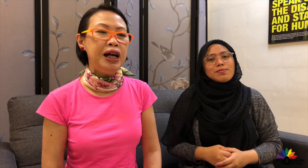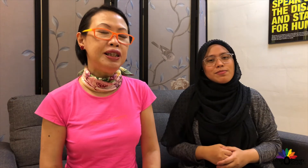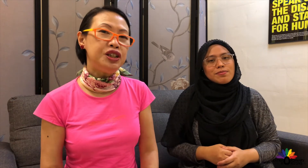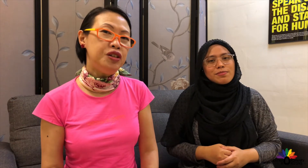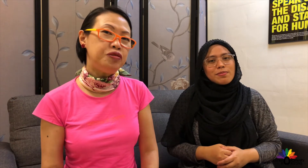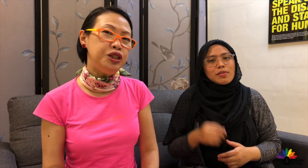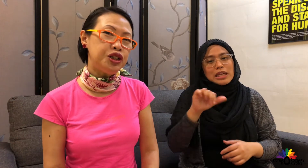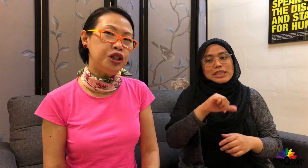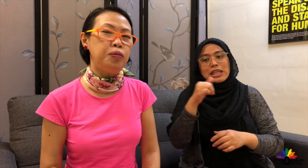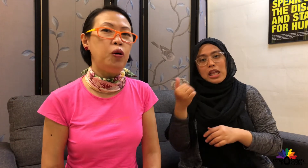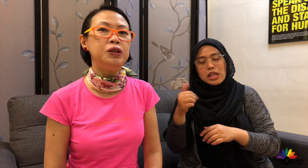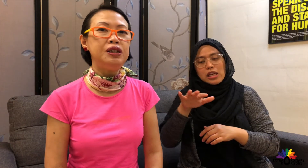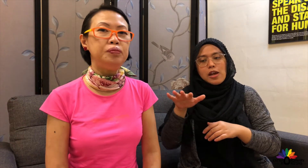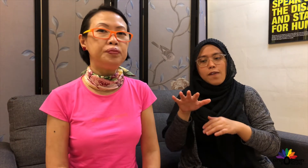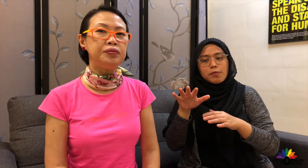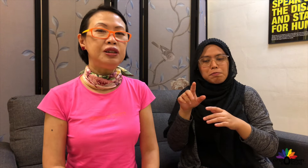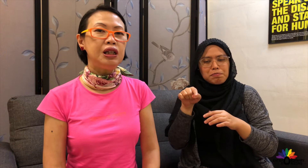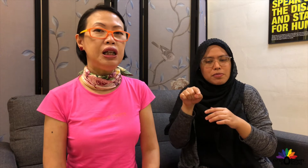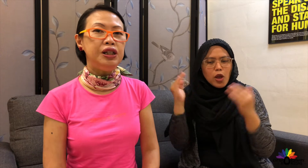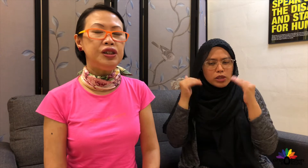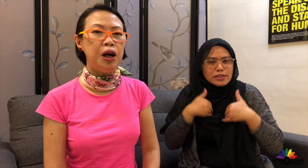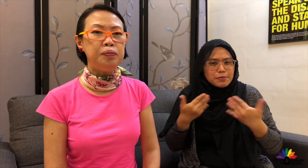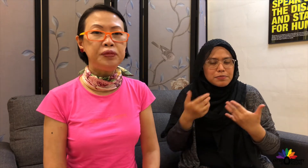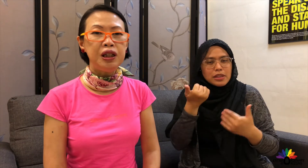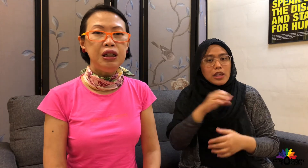Another feature about autism is,